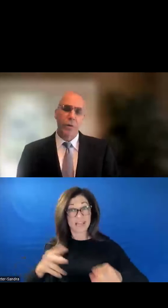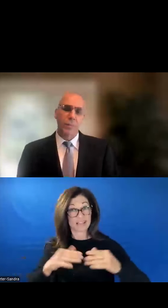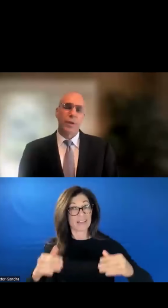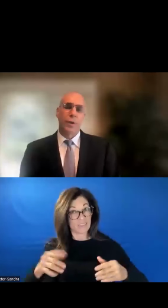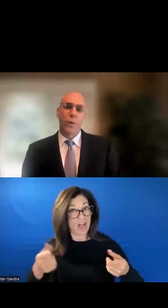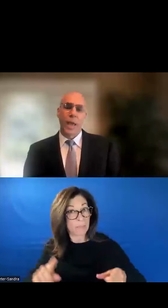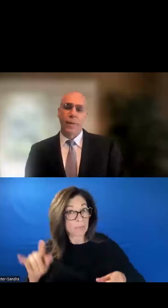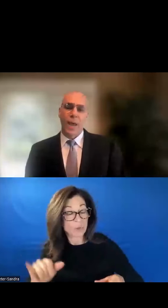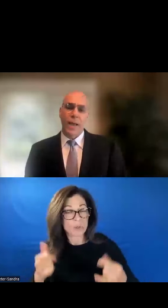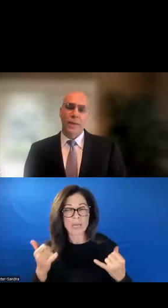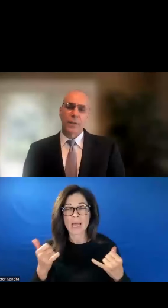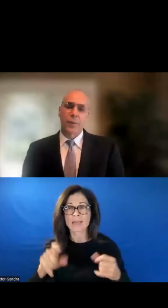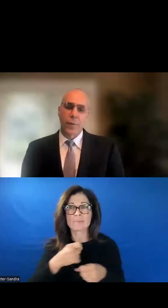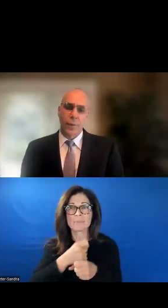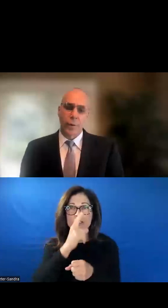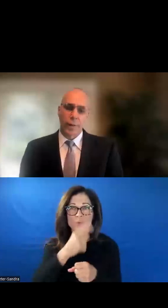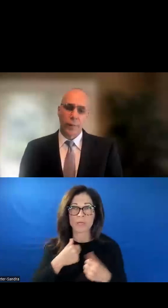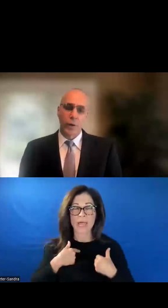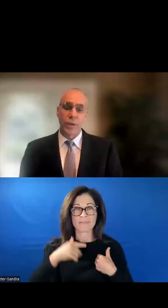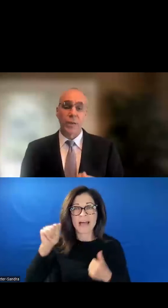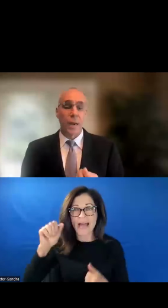HAVE TO MAKE SURE WE HAVE ASSETS FOR THE THIRD LEVEL, WHICH IS